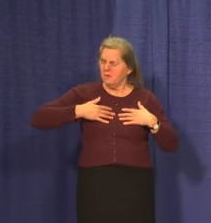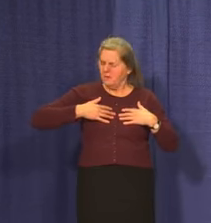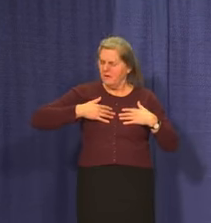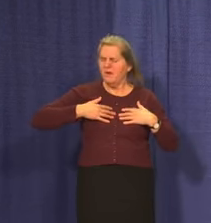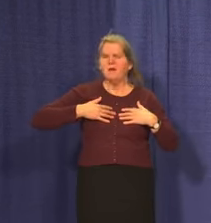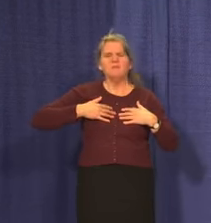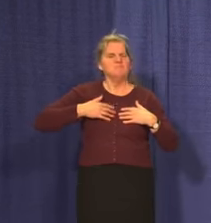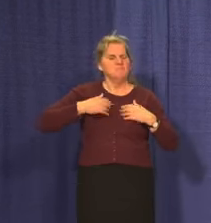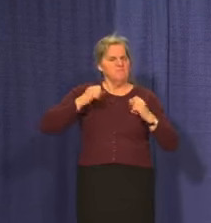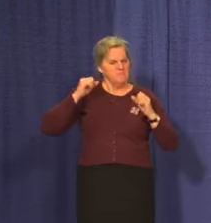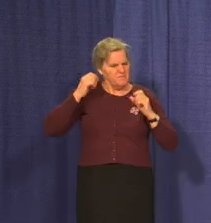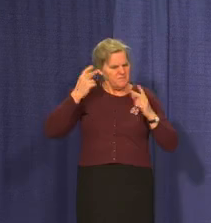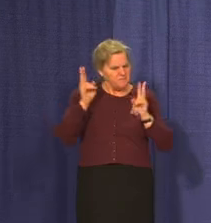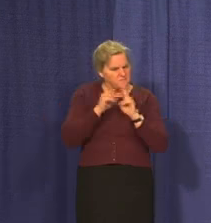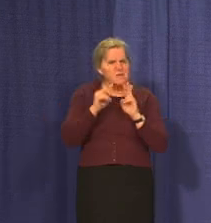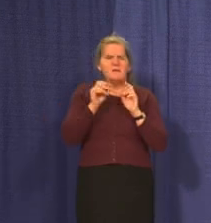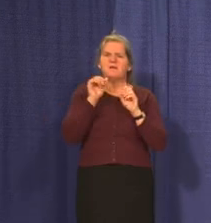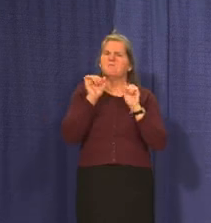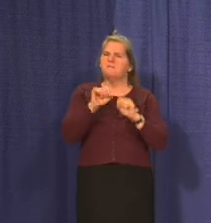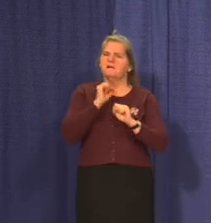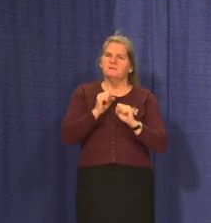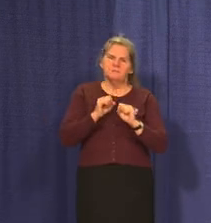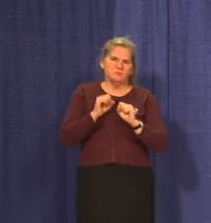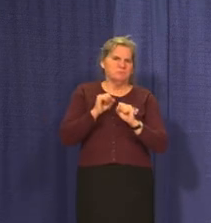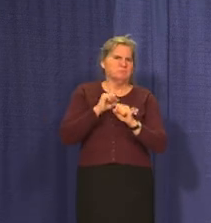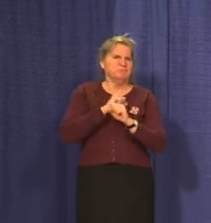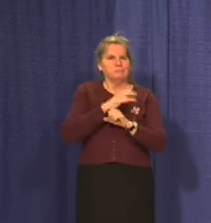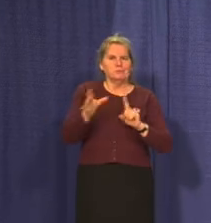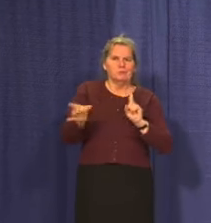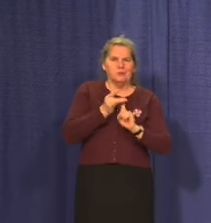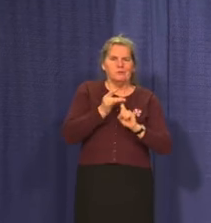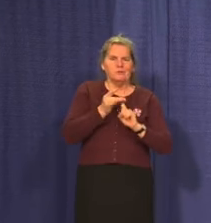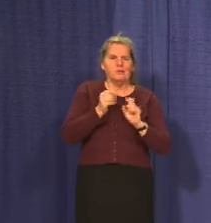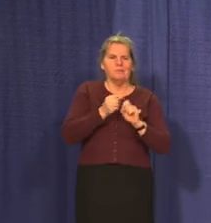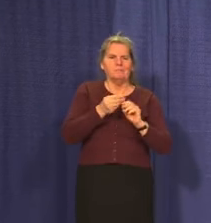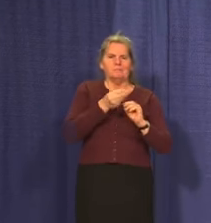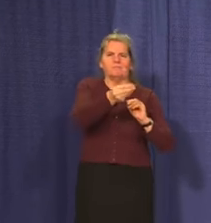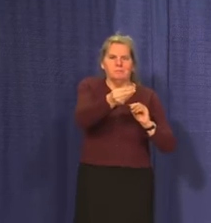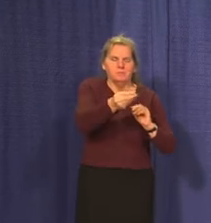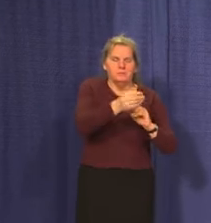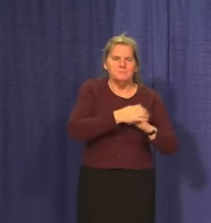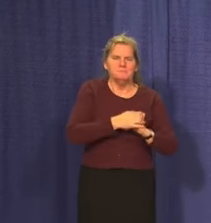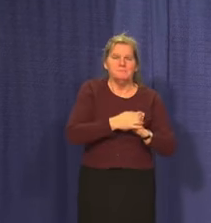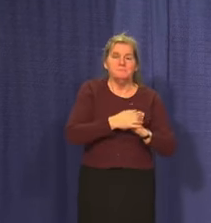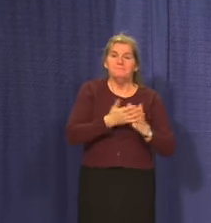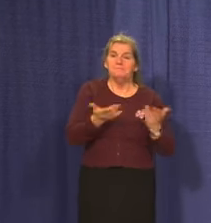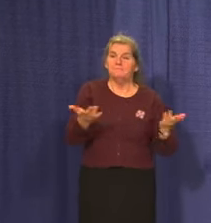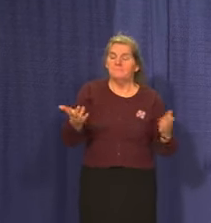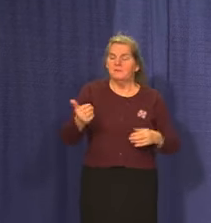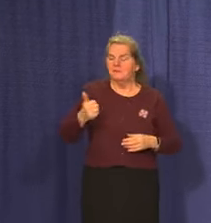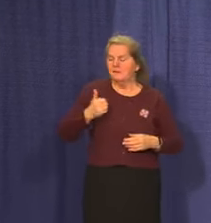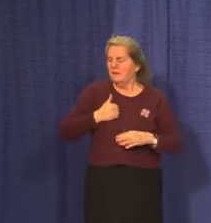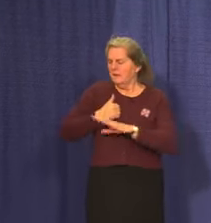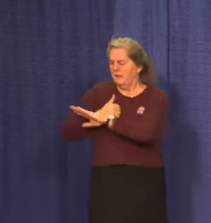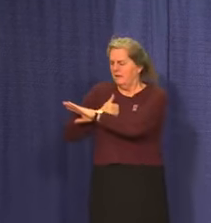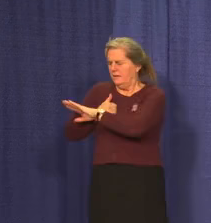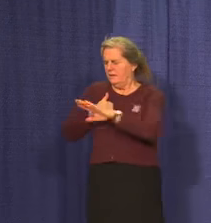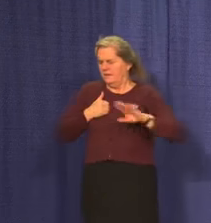AS THE LEVEL OF COVID RISES. WE HAVE SEEN MANY CASES THROUGHOUT THE COUNTRY OF INDIVIDUALS WHO FELT A TAD UNDER